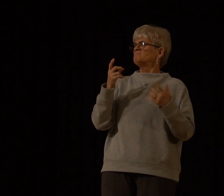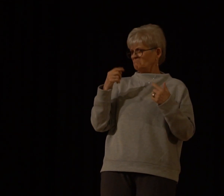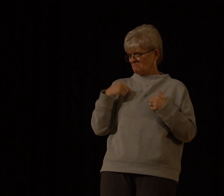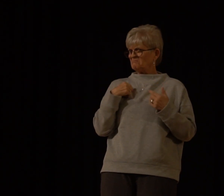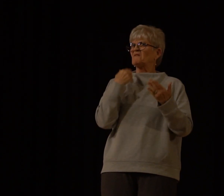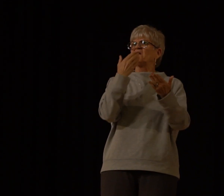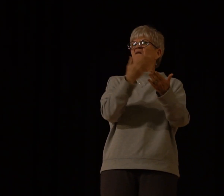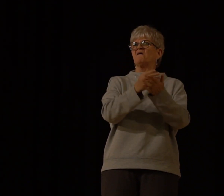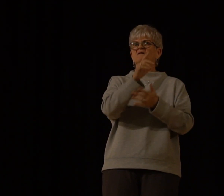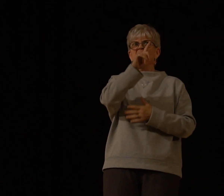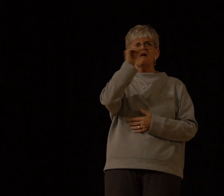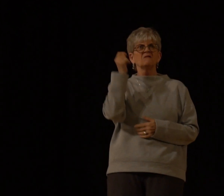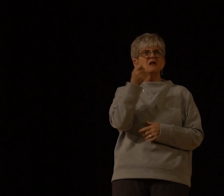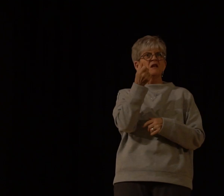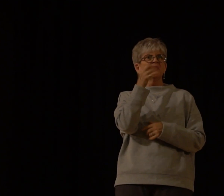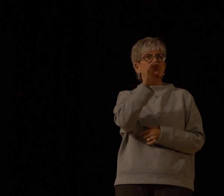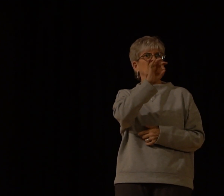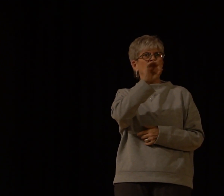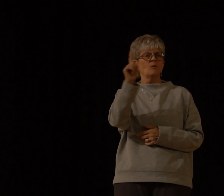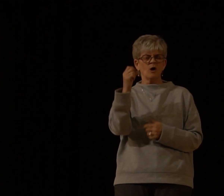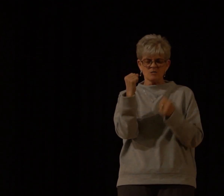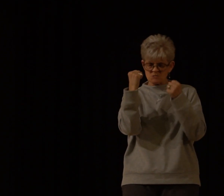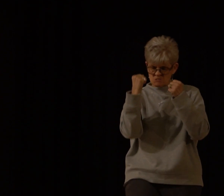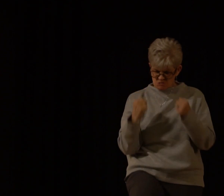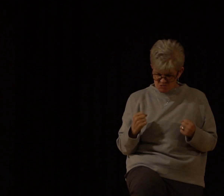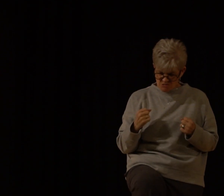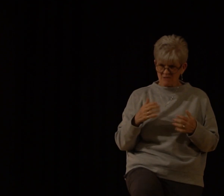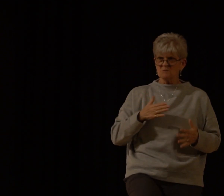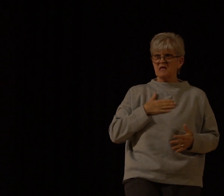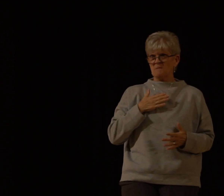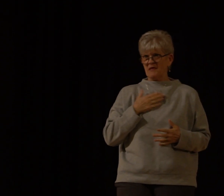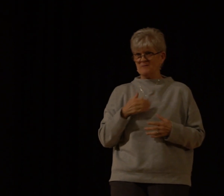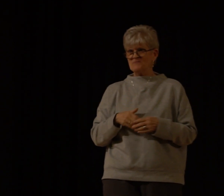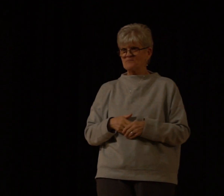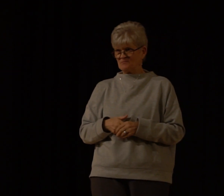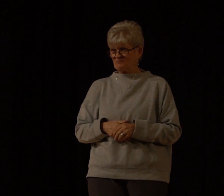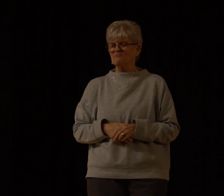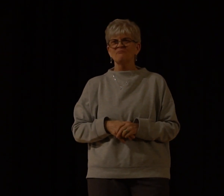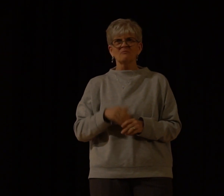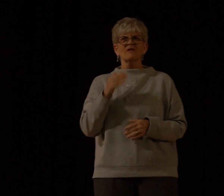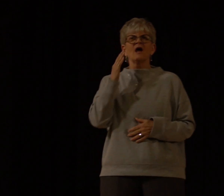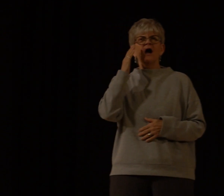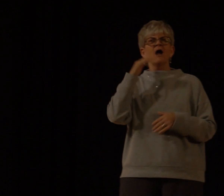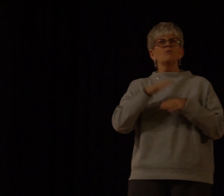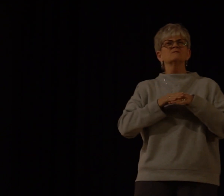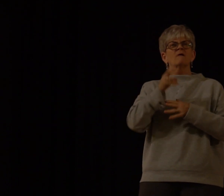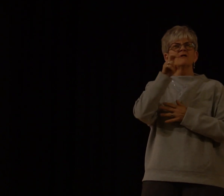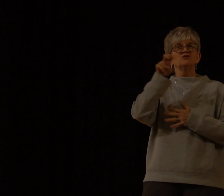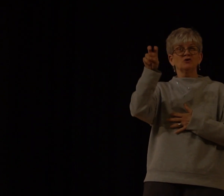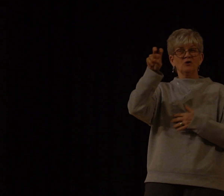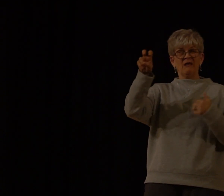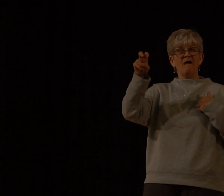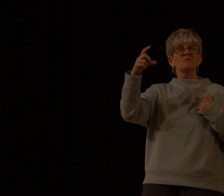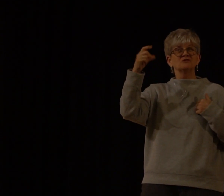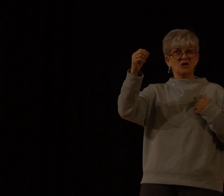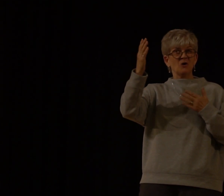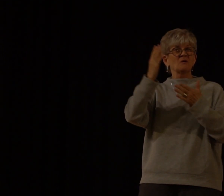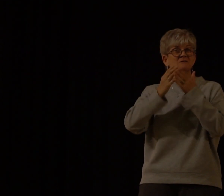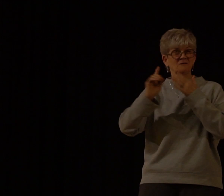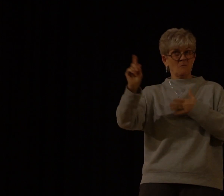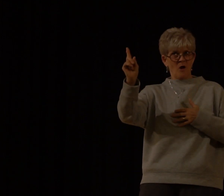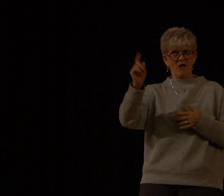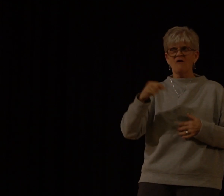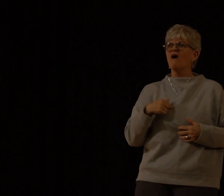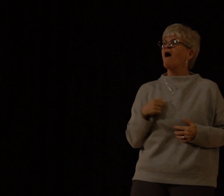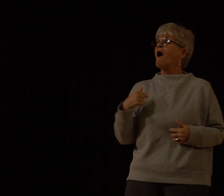my journey and I arrived there in 1981 and it was one of the best decisions.